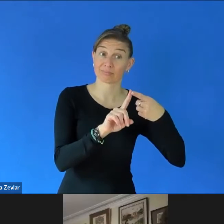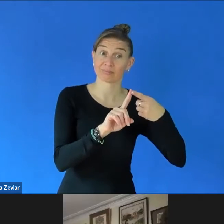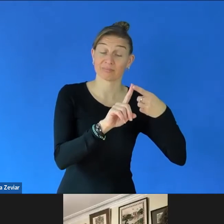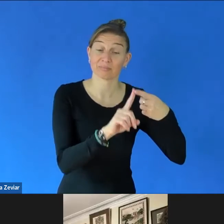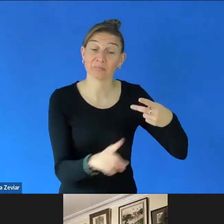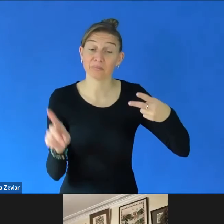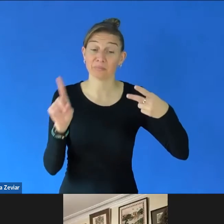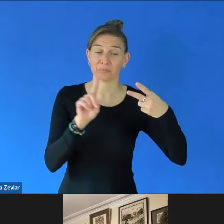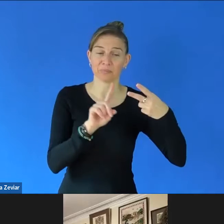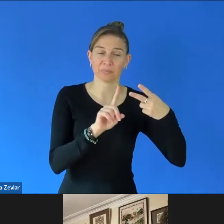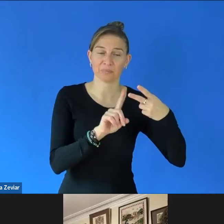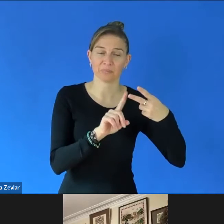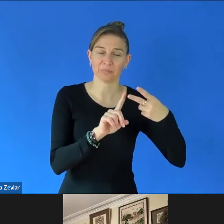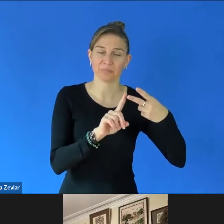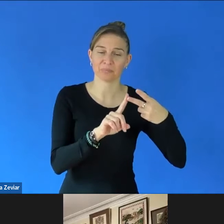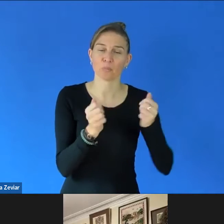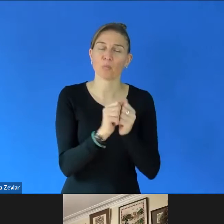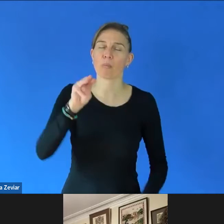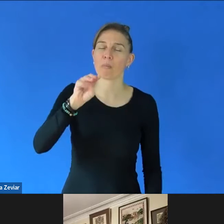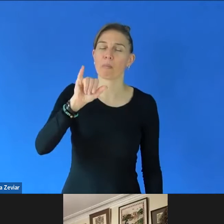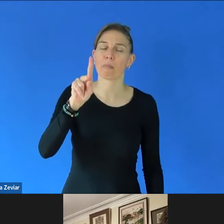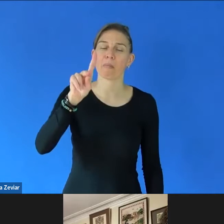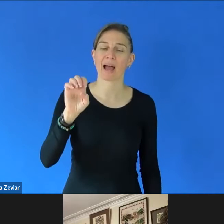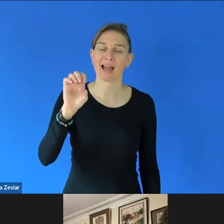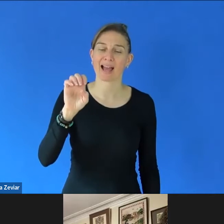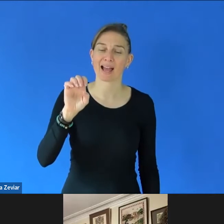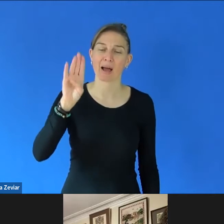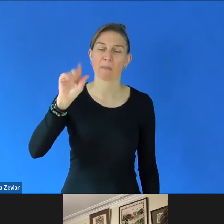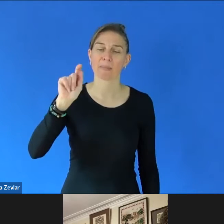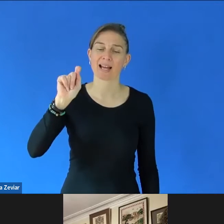and for 20 years in the civil society unit in the UK FCDO